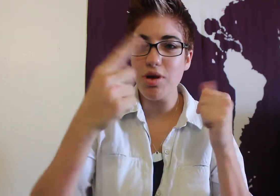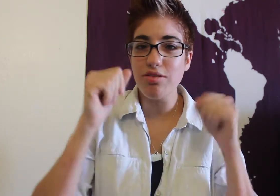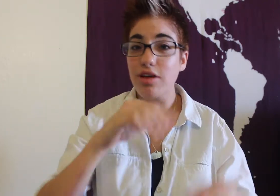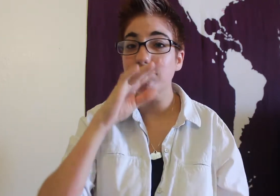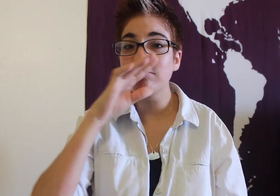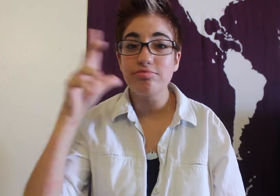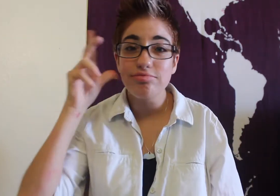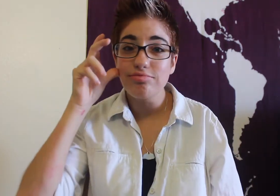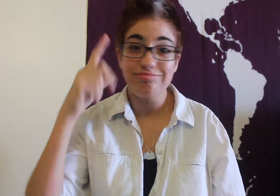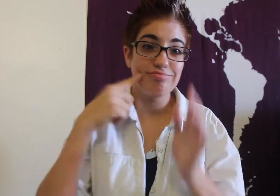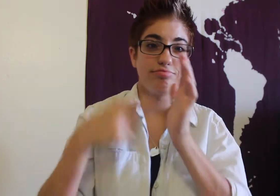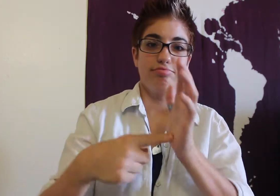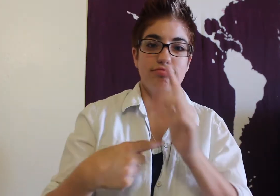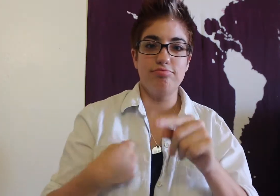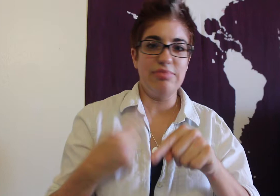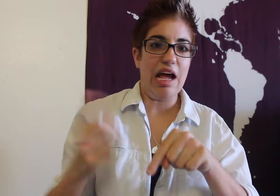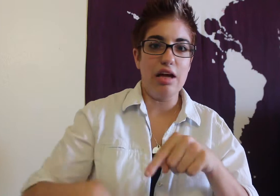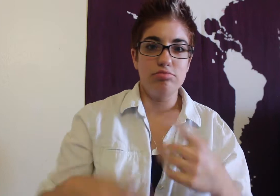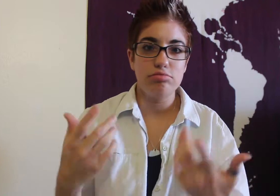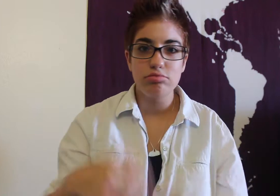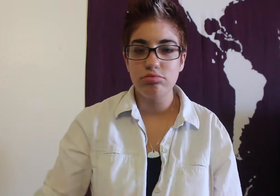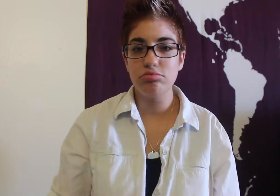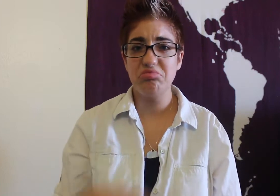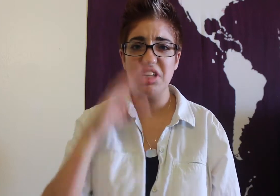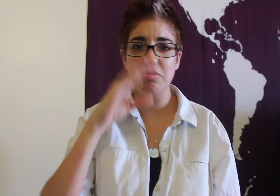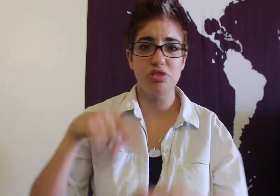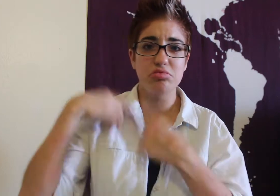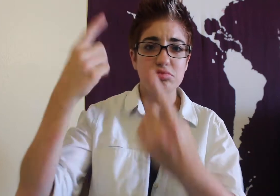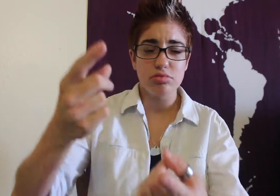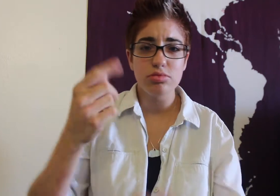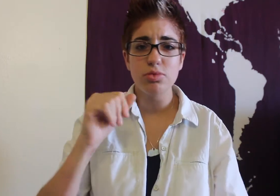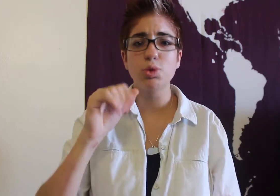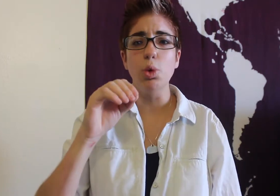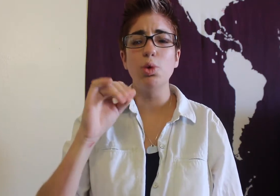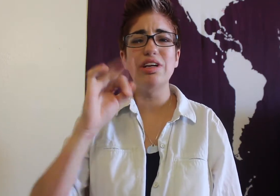But not everyone can speak. Take me as an example, I cannot speak. Never could.